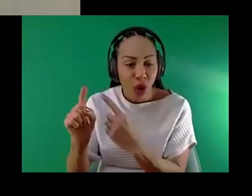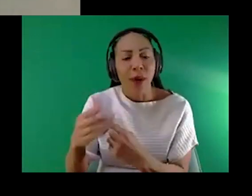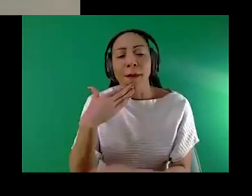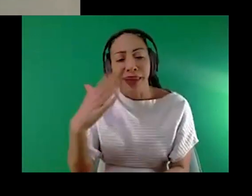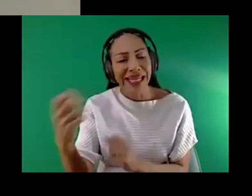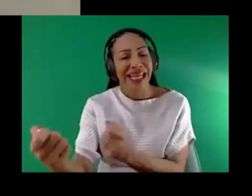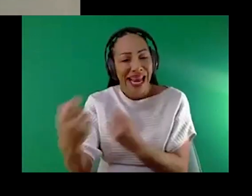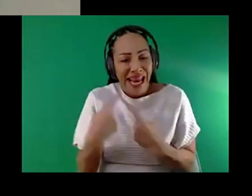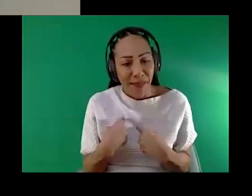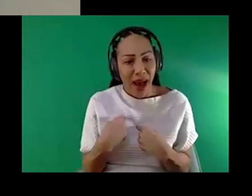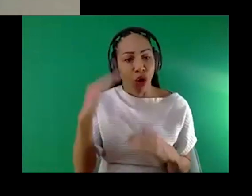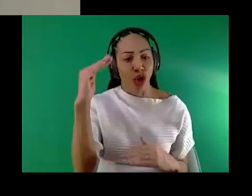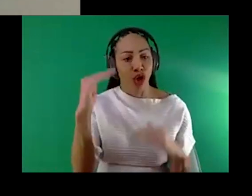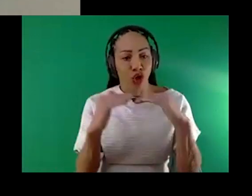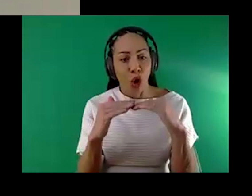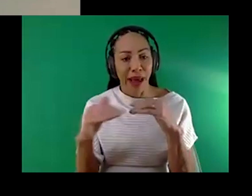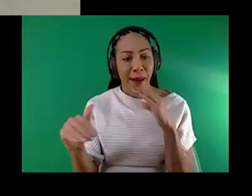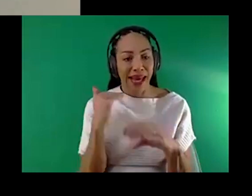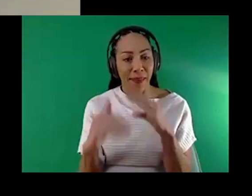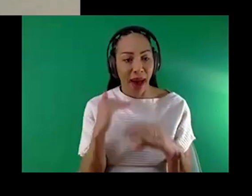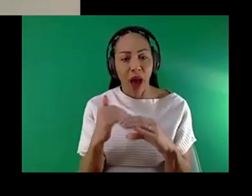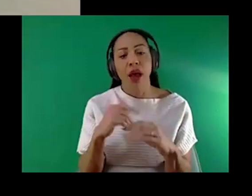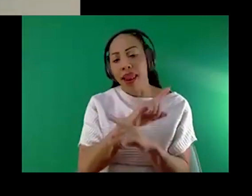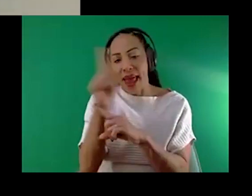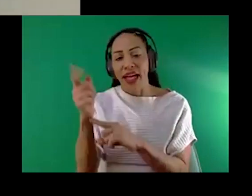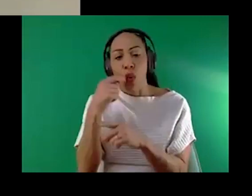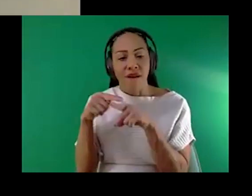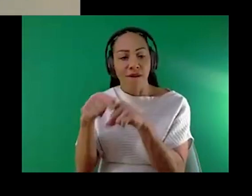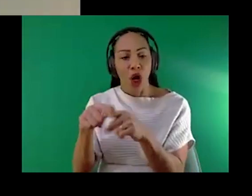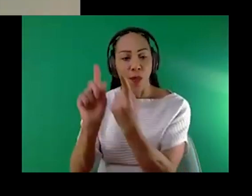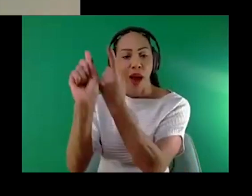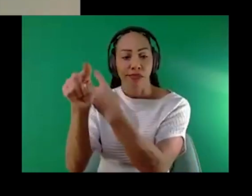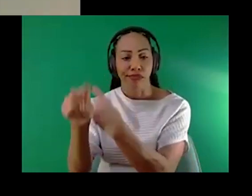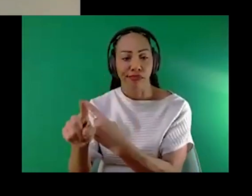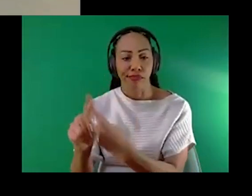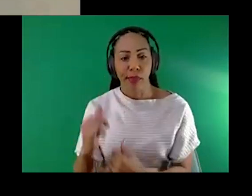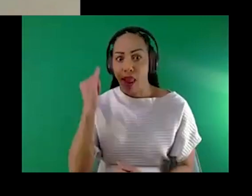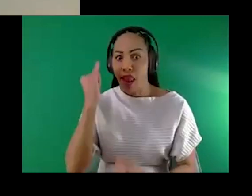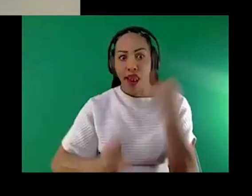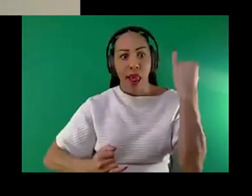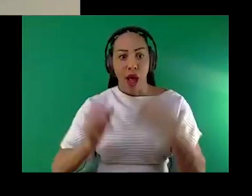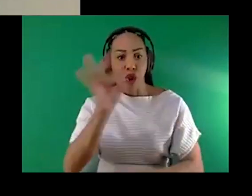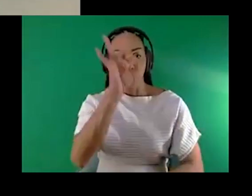follow up with that after the session uh so the final question for today uh good morning I am